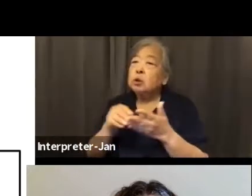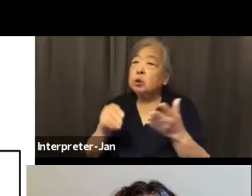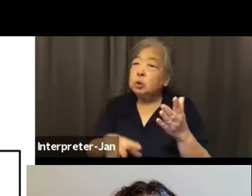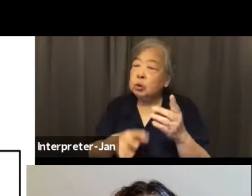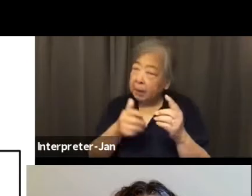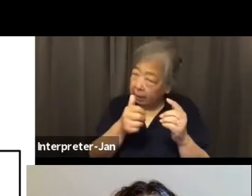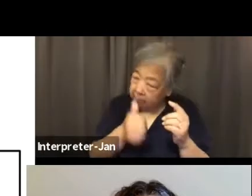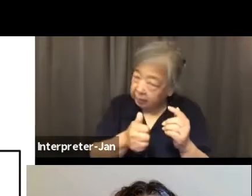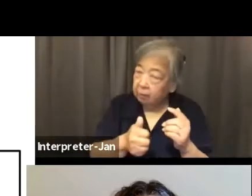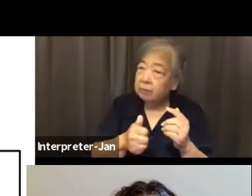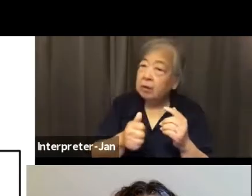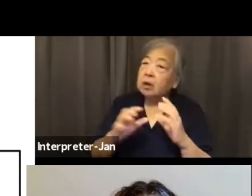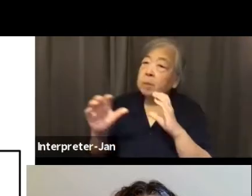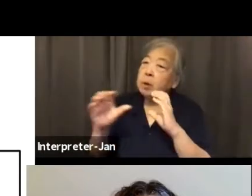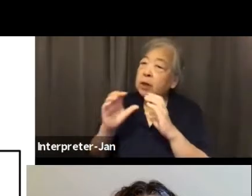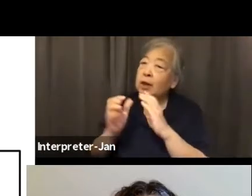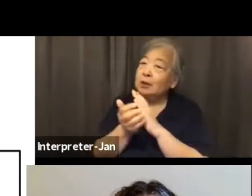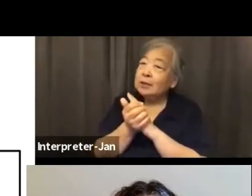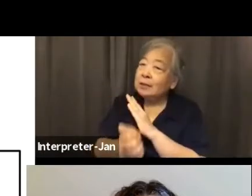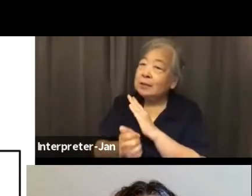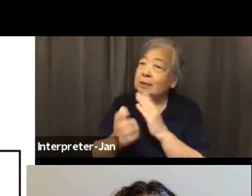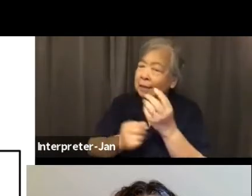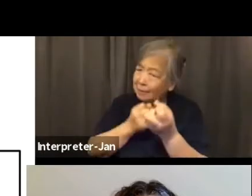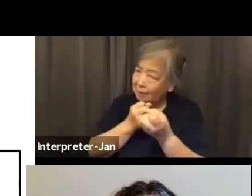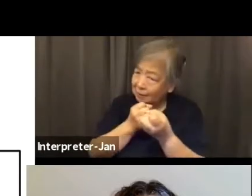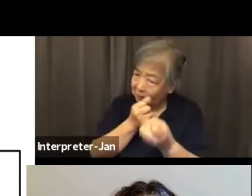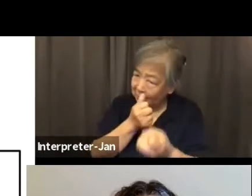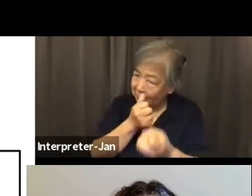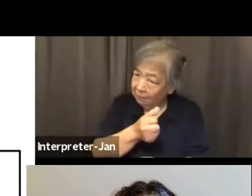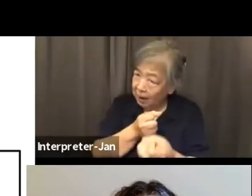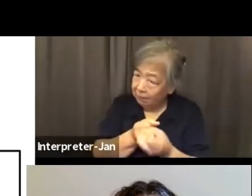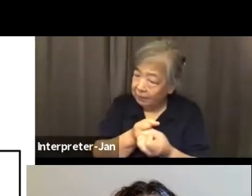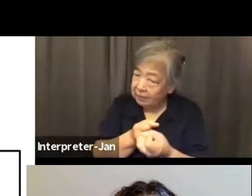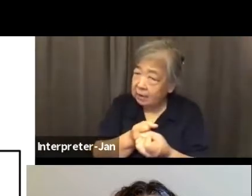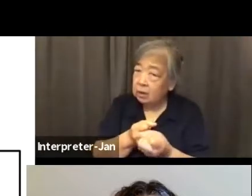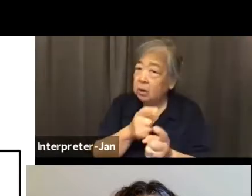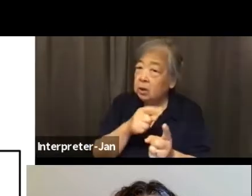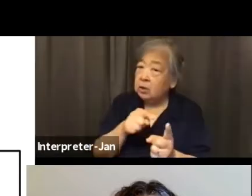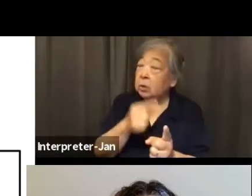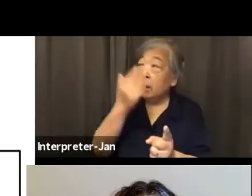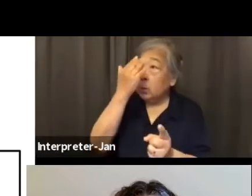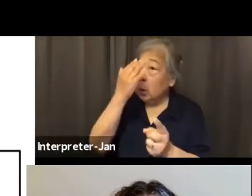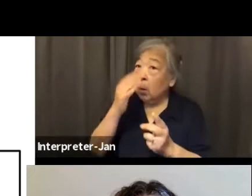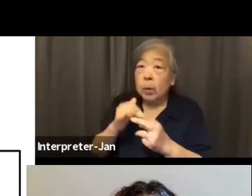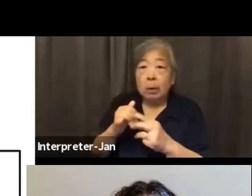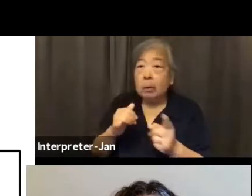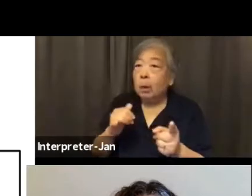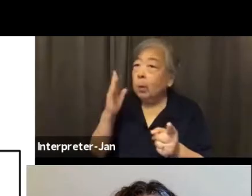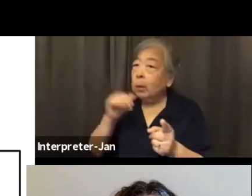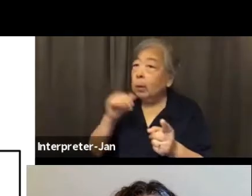communication skills and also so they know they won't be penalized from participation